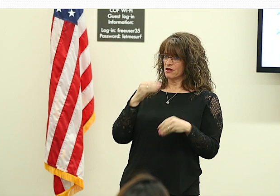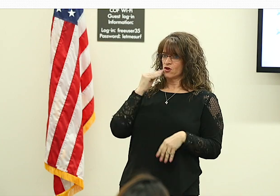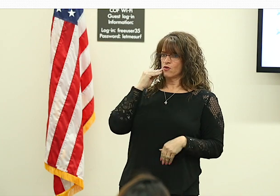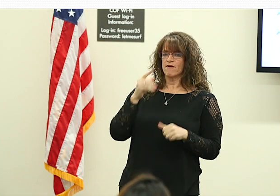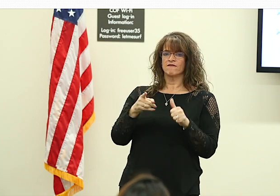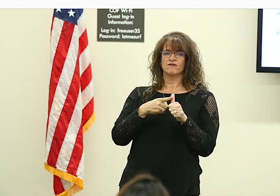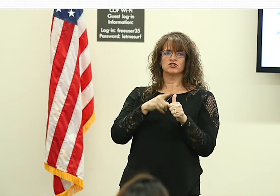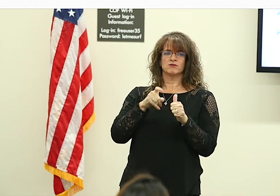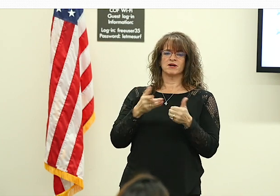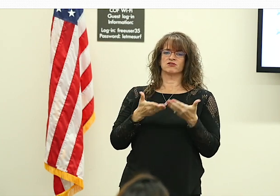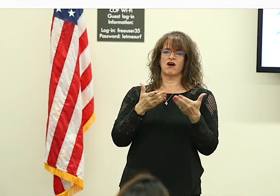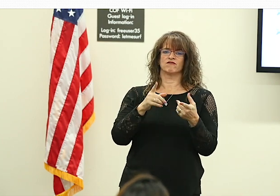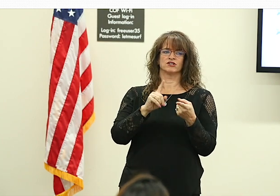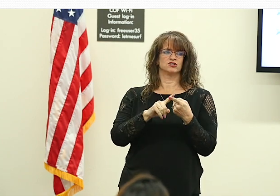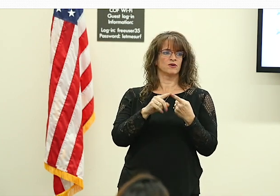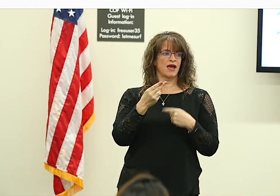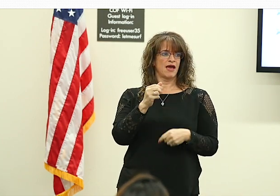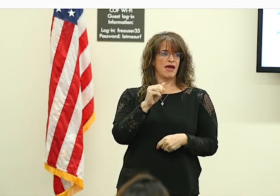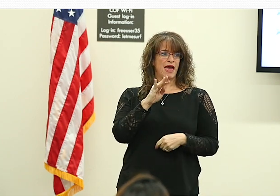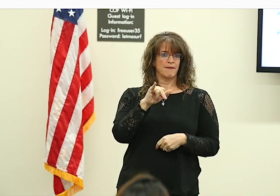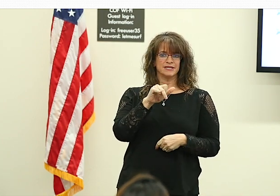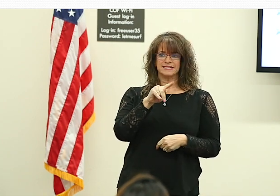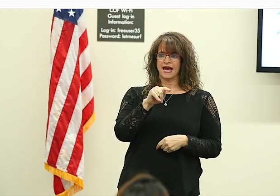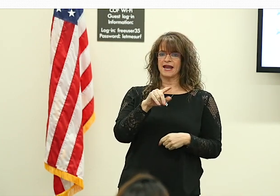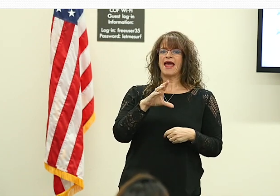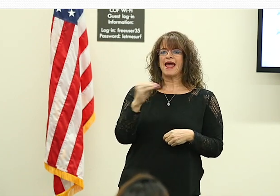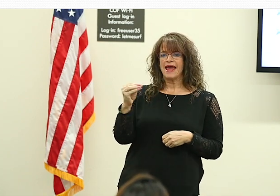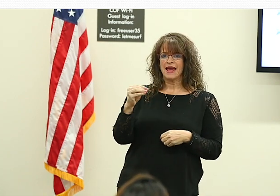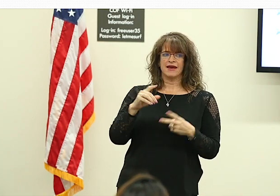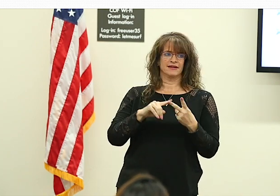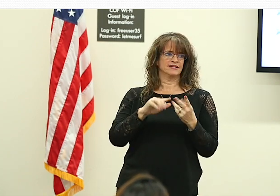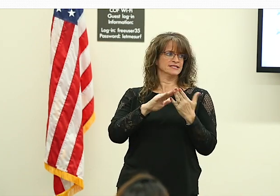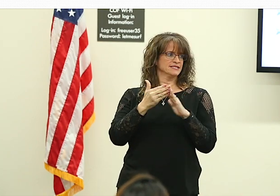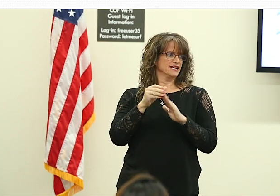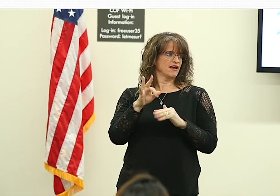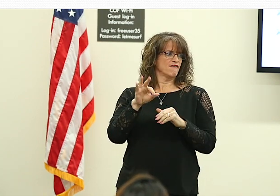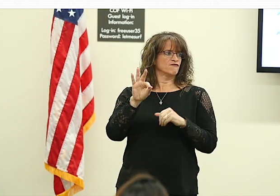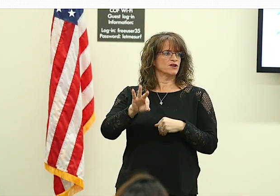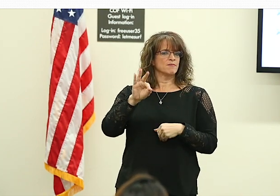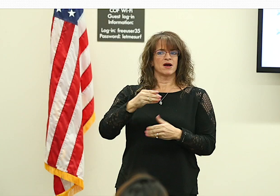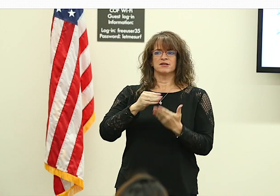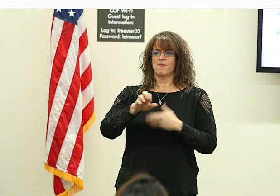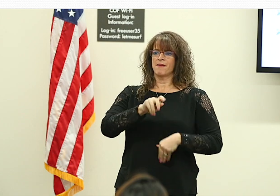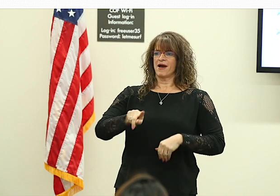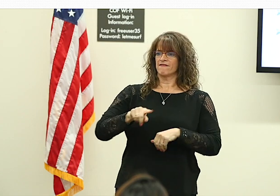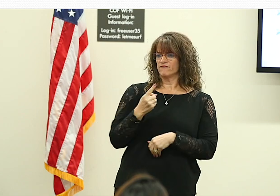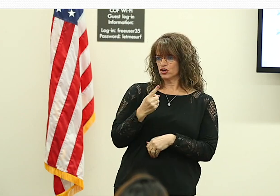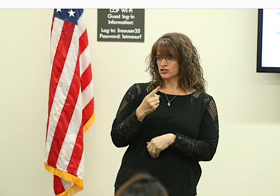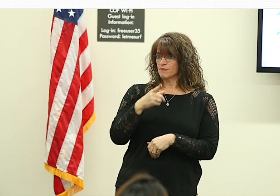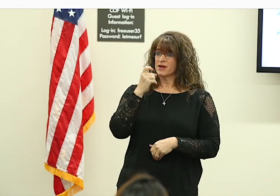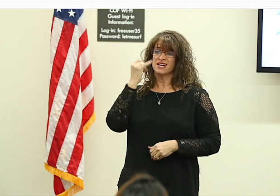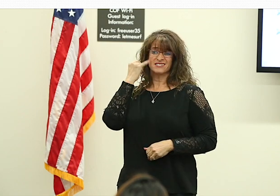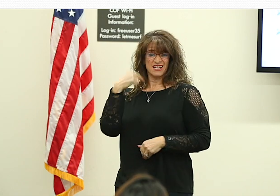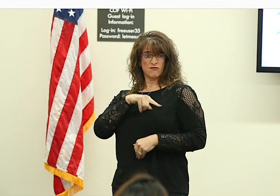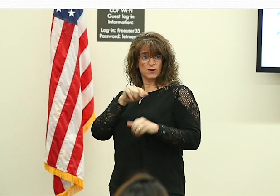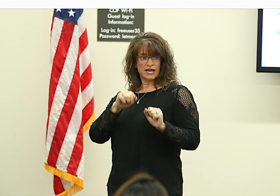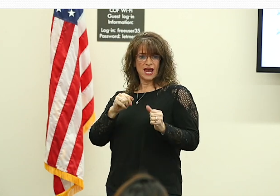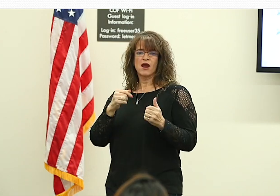to both Habitat and the City of Fremont to buy back first. What we want to do is, if we are able to, we want to buy that home from you